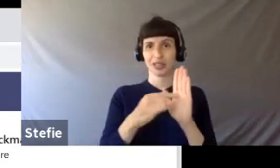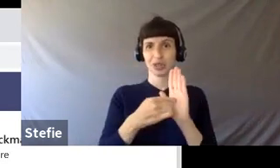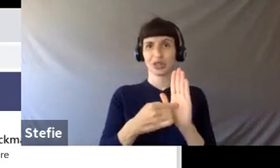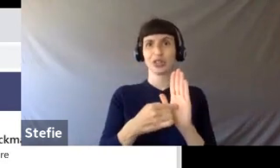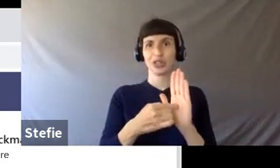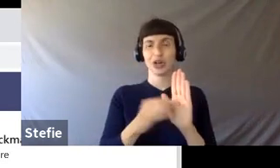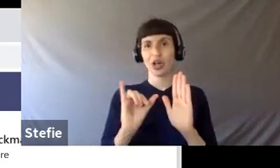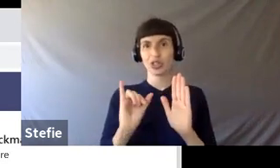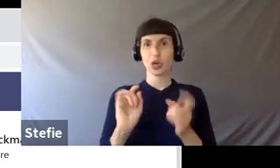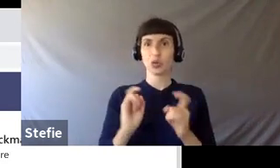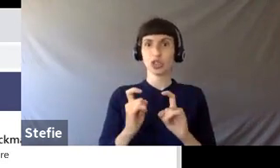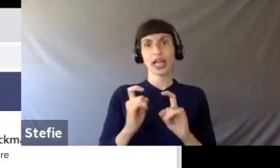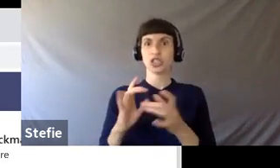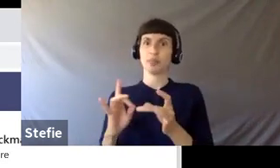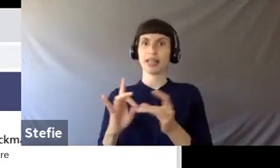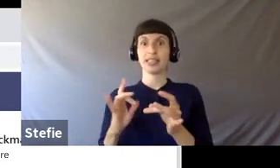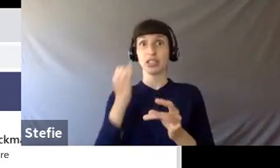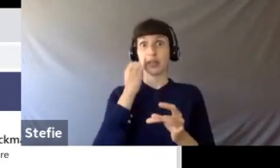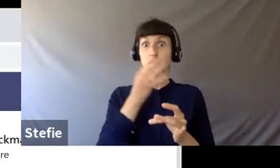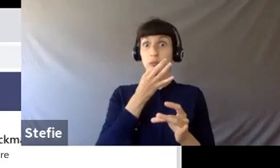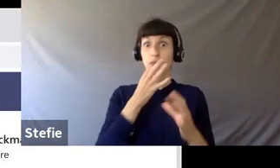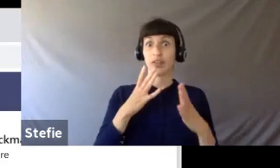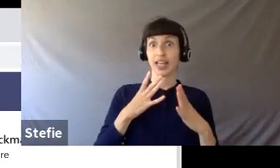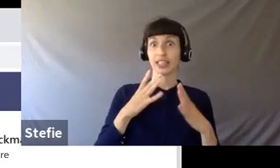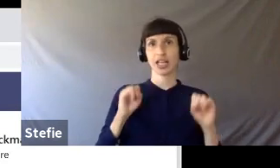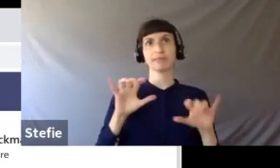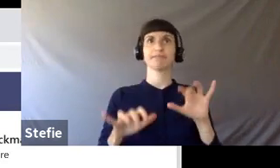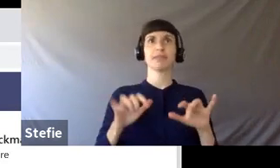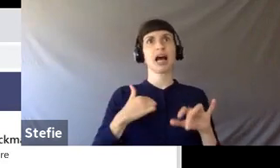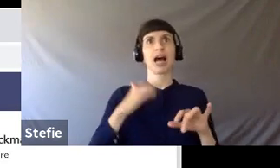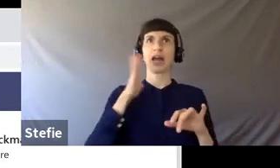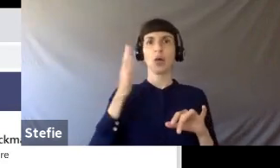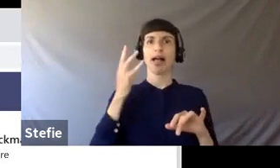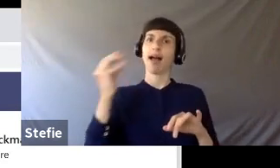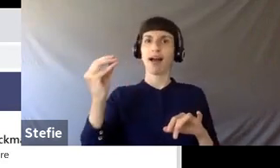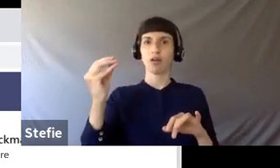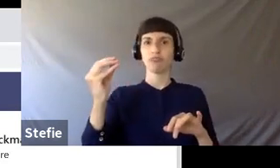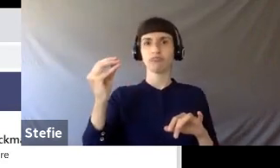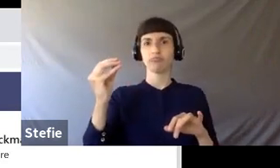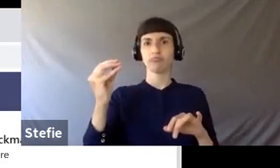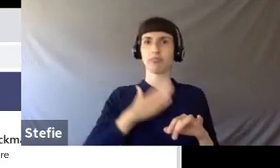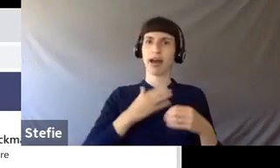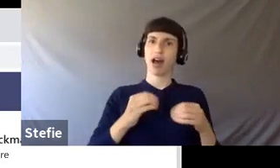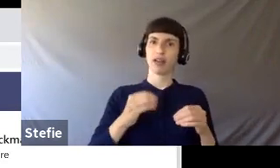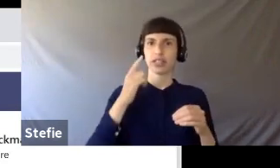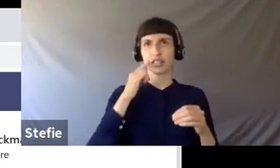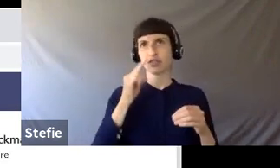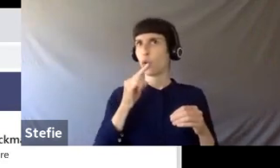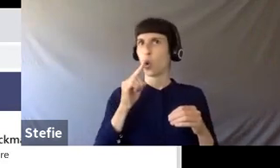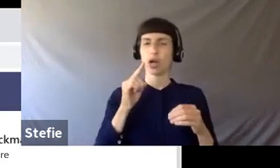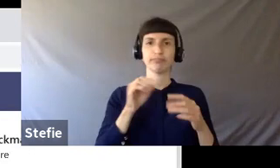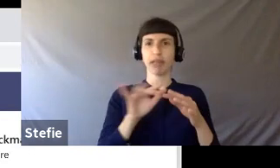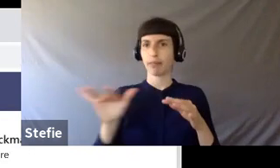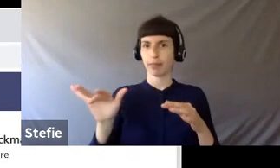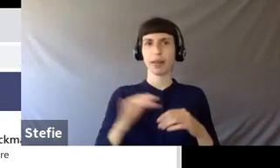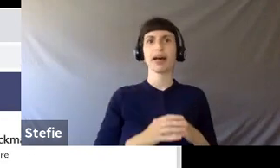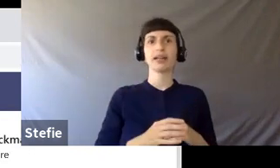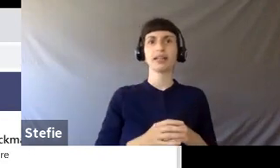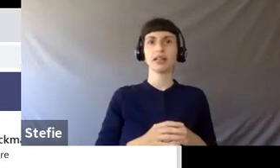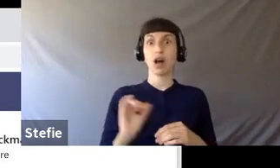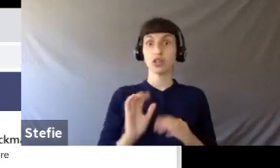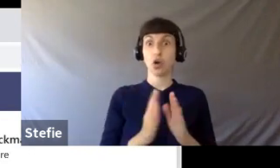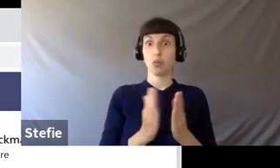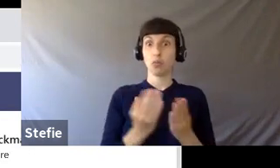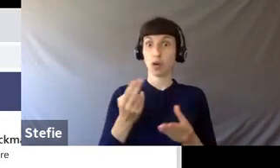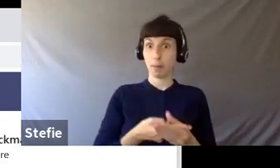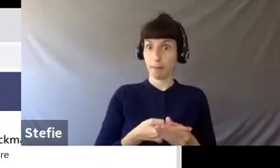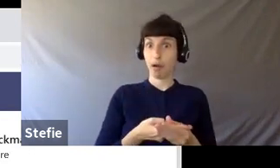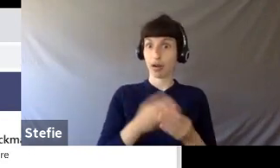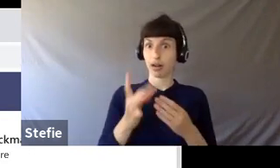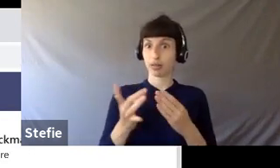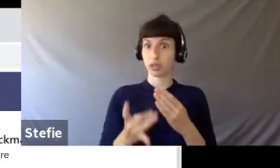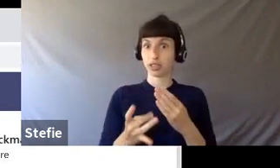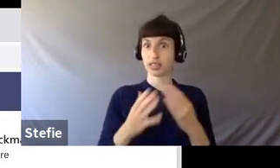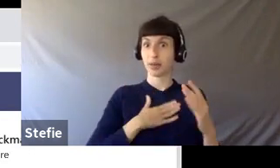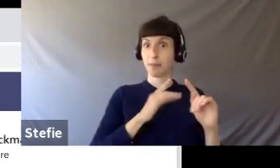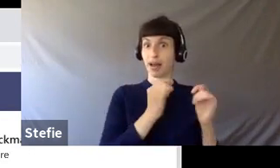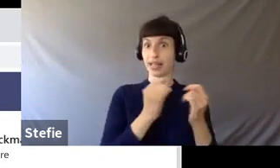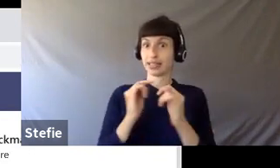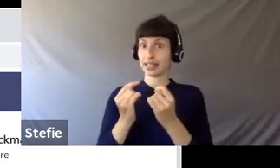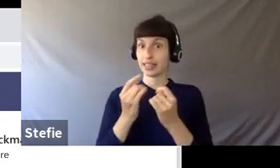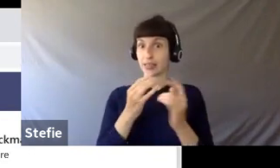Also at the top right I have the option to change my picture